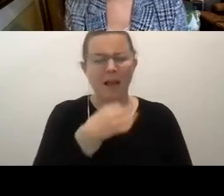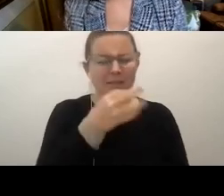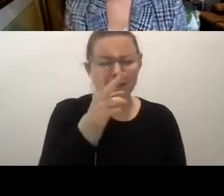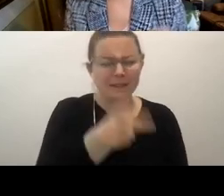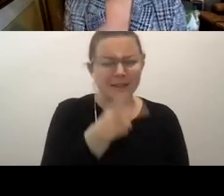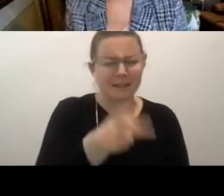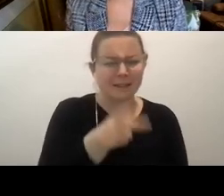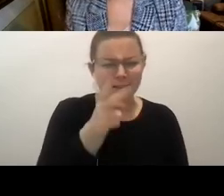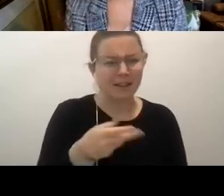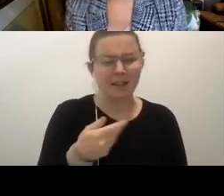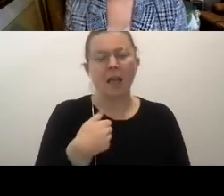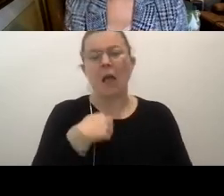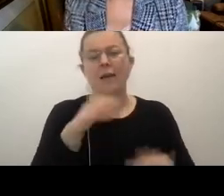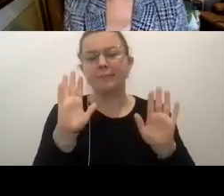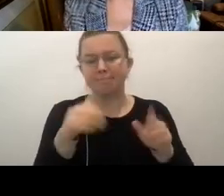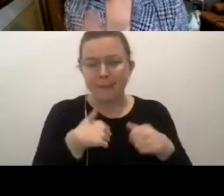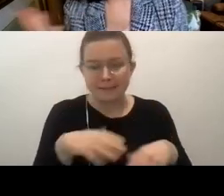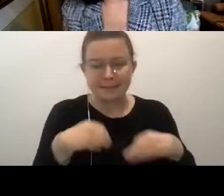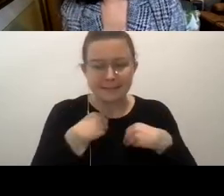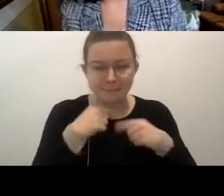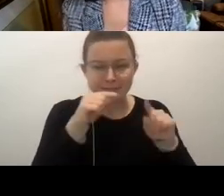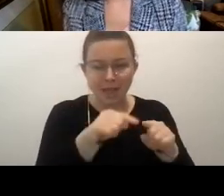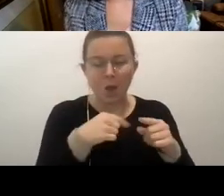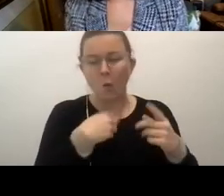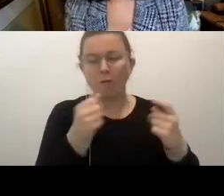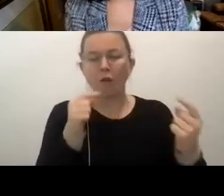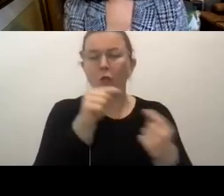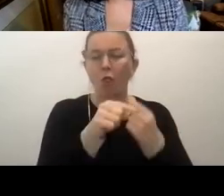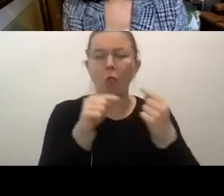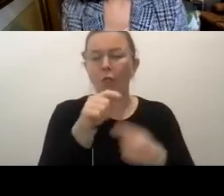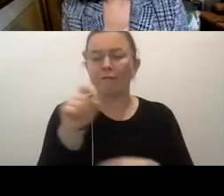And I accept that we make fun of each other, you know?